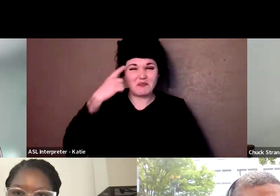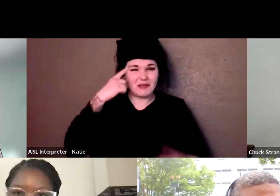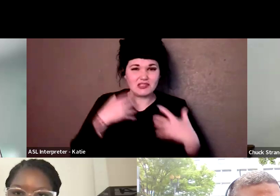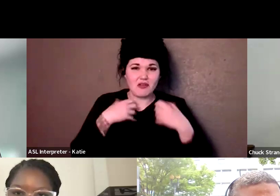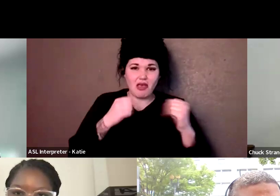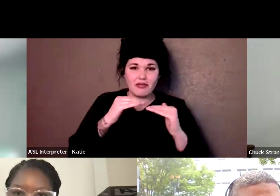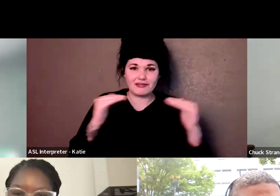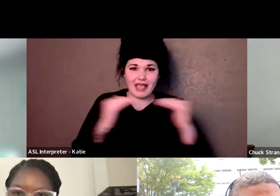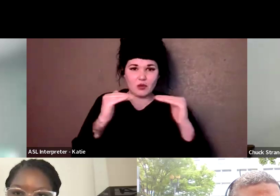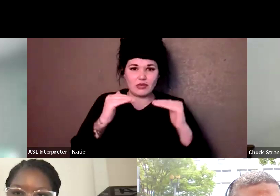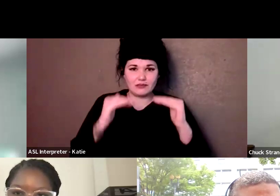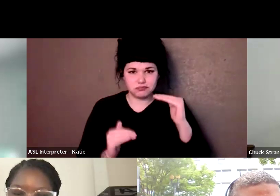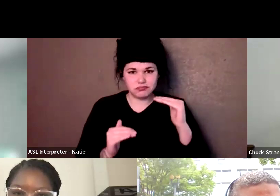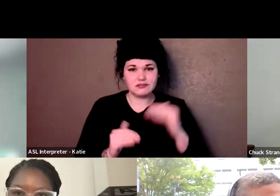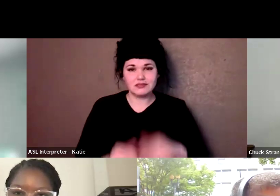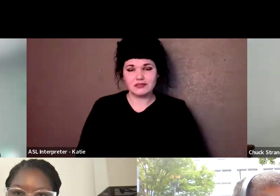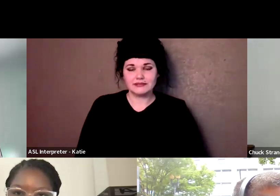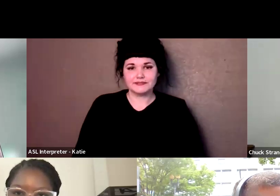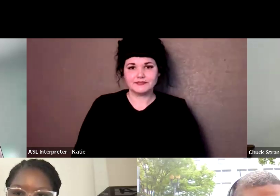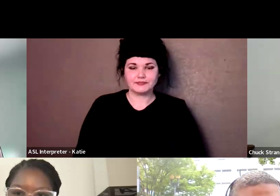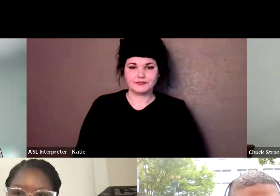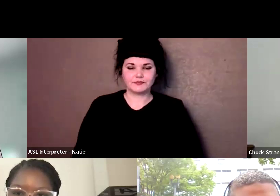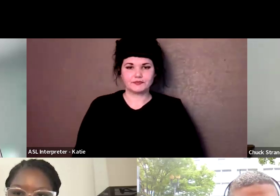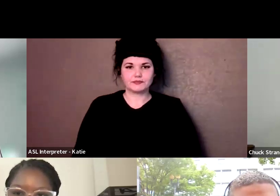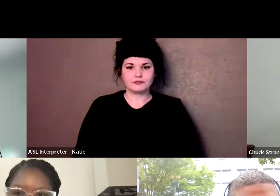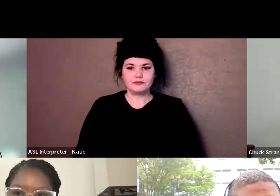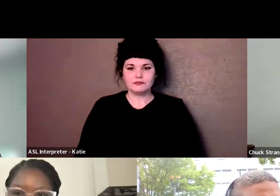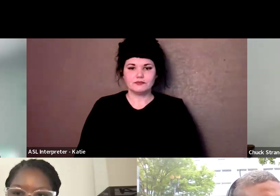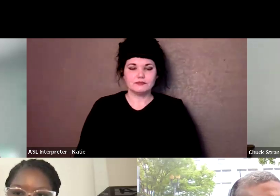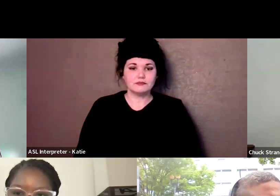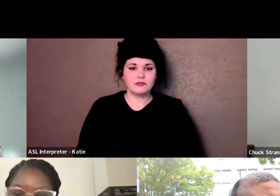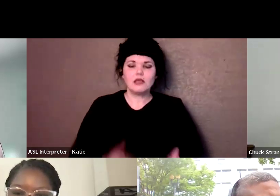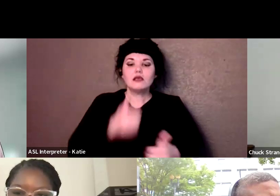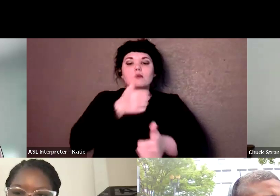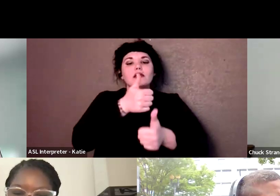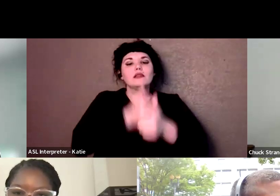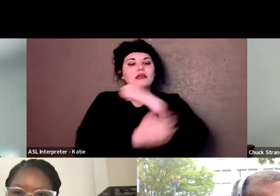organizations or the communities is really unique and I think that in all fairness to the